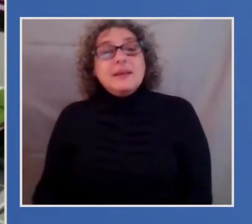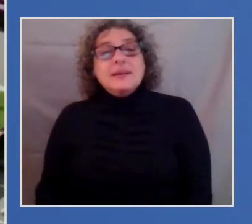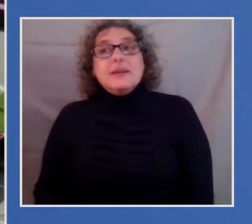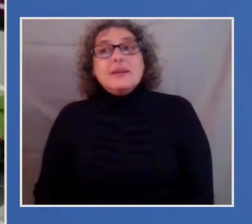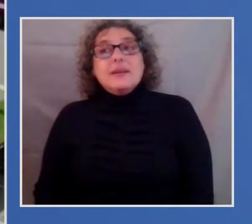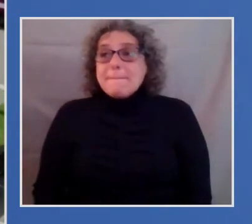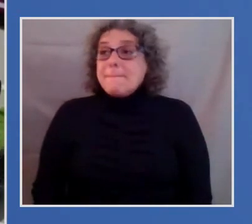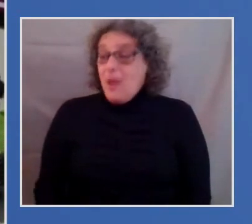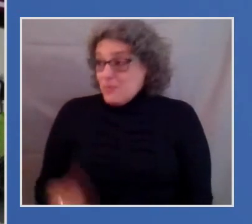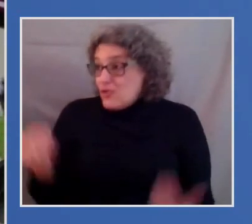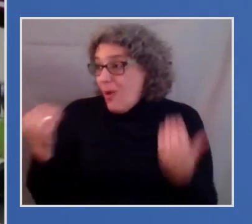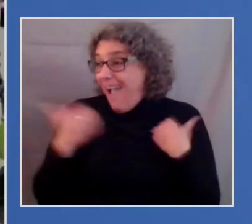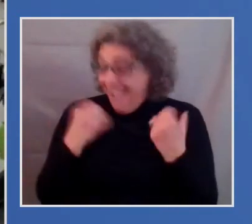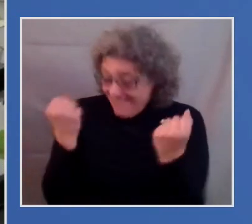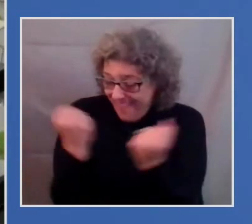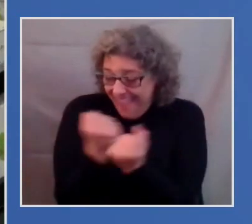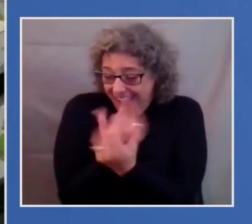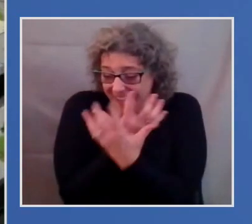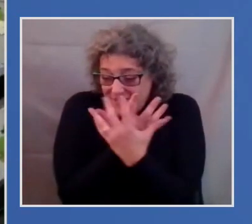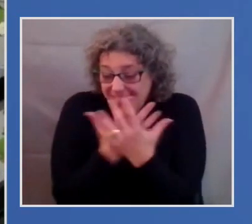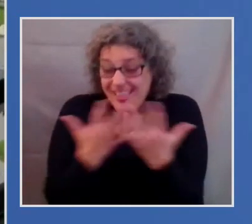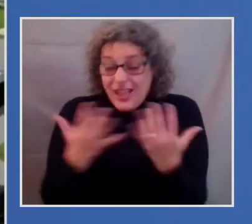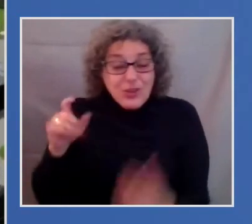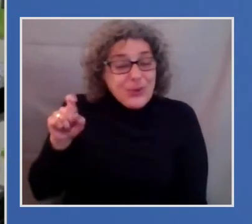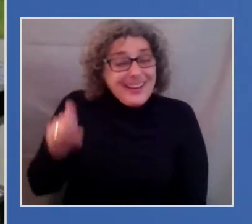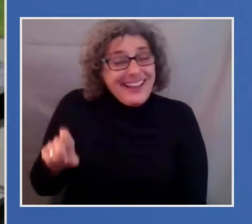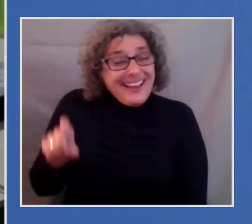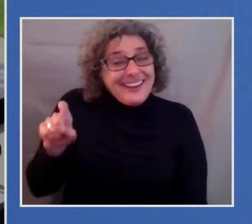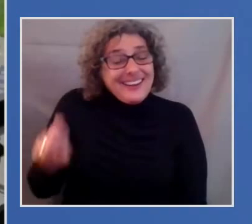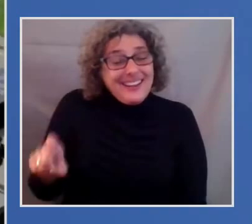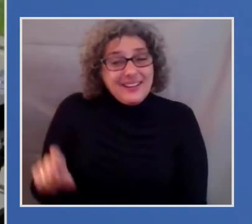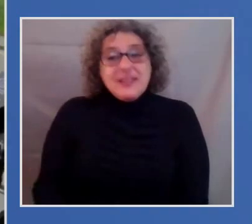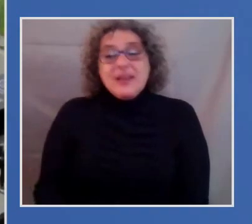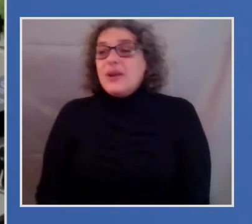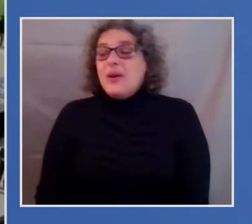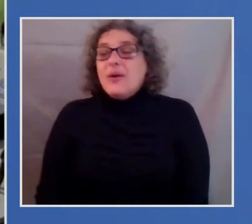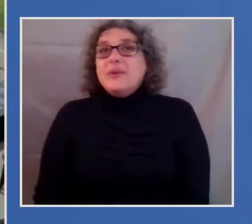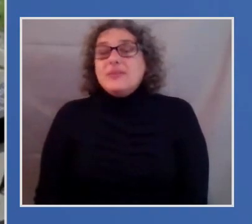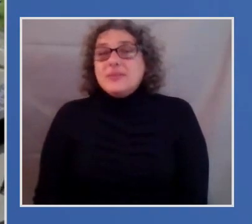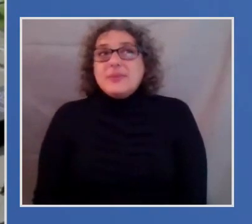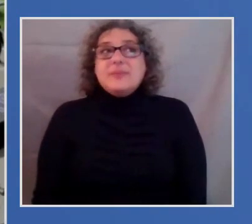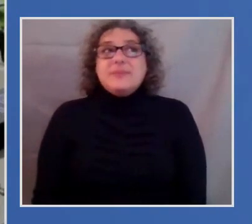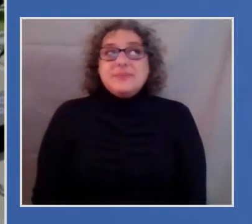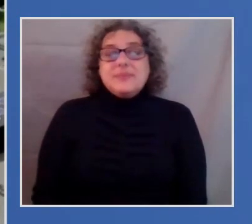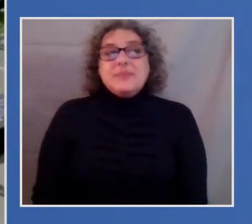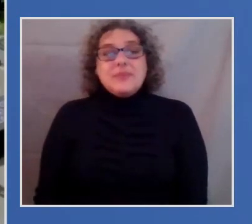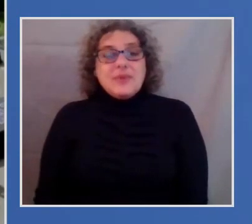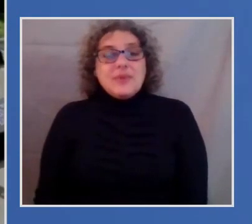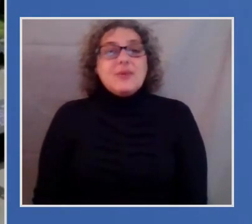THAT HAVE LONG, LONG HAD THE KNEE OF INJUSTICE ON THEIR NECK